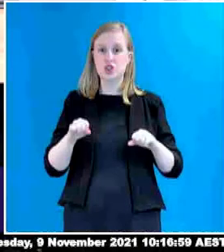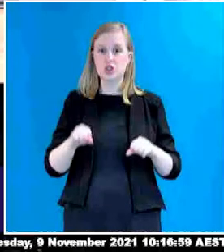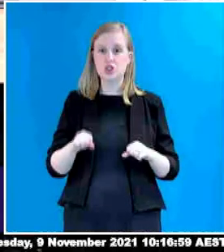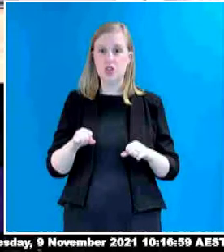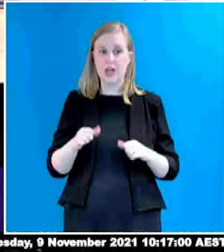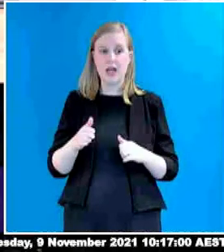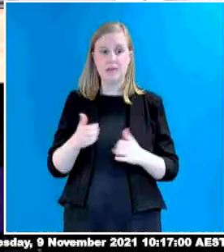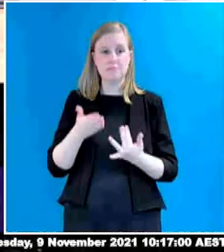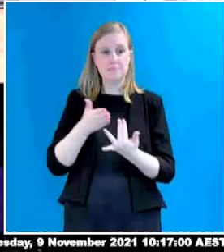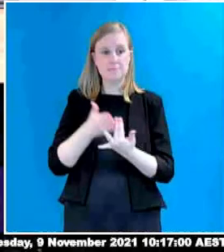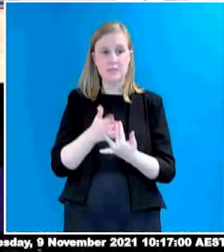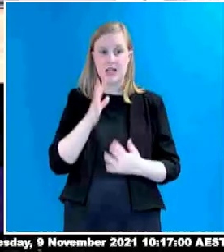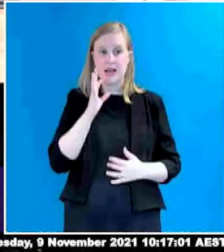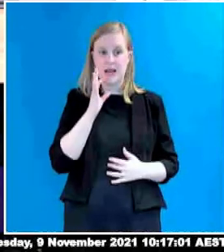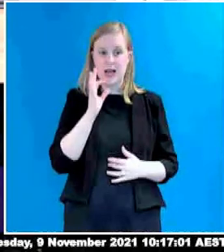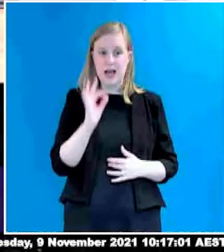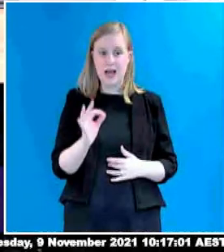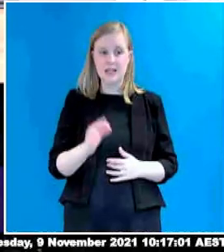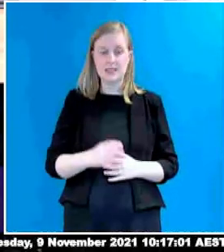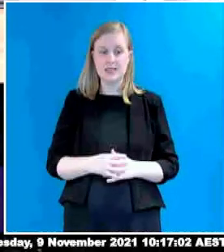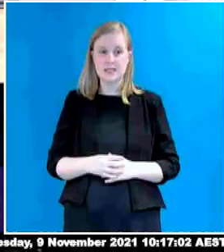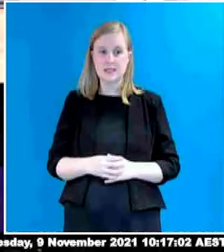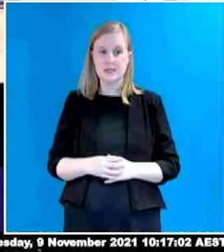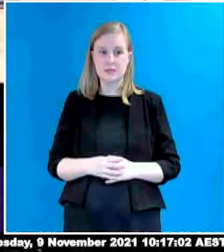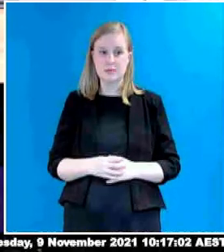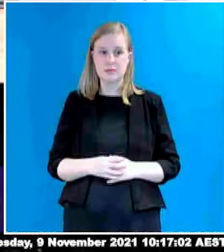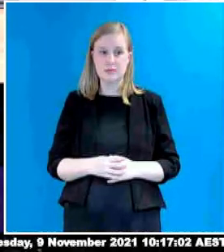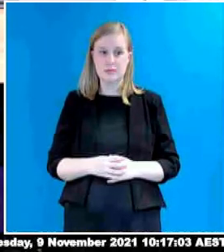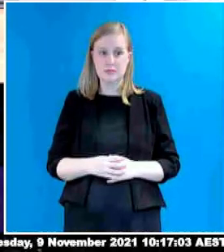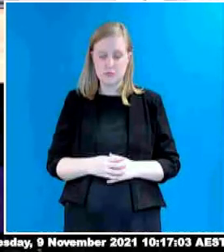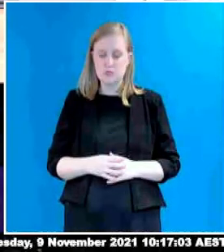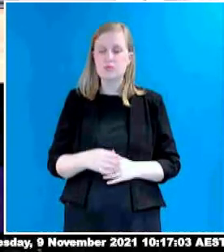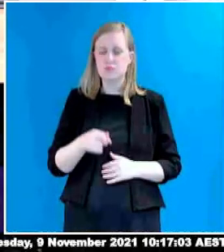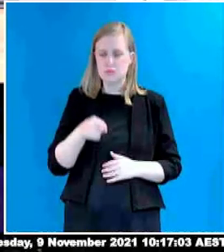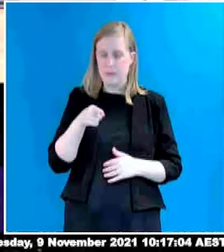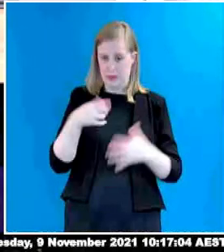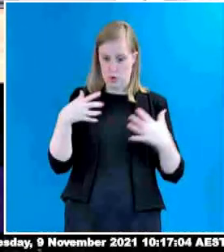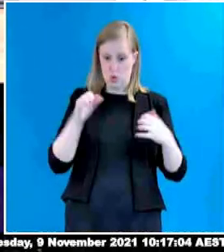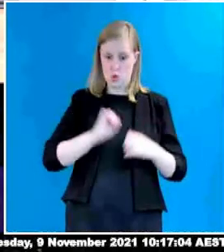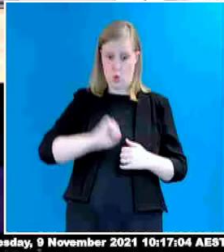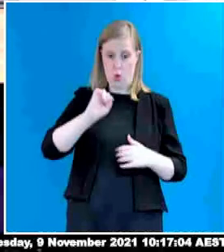You mentioned a number of cases involving the police. What sort of cases?